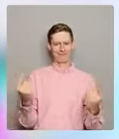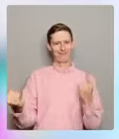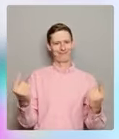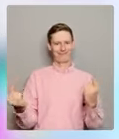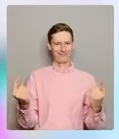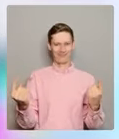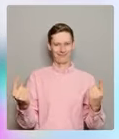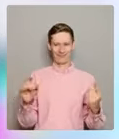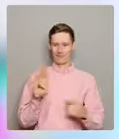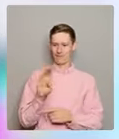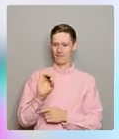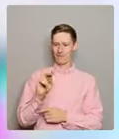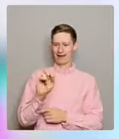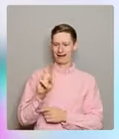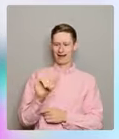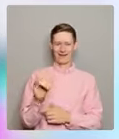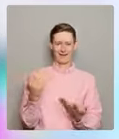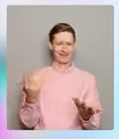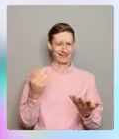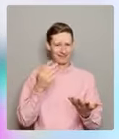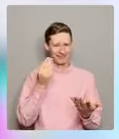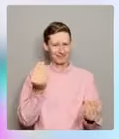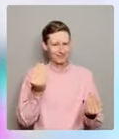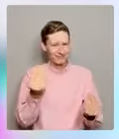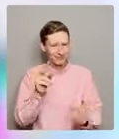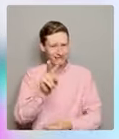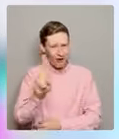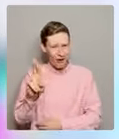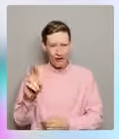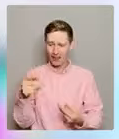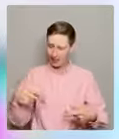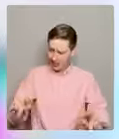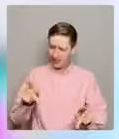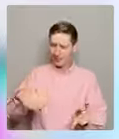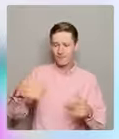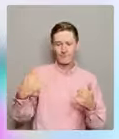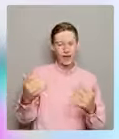I mean, it's virtual reality, let people play whatever they want. Yeah, exactly.